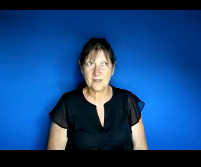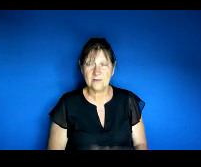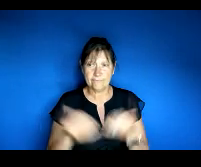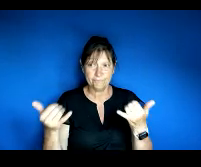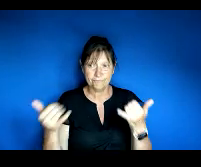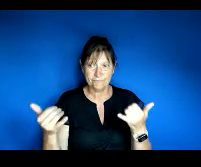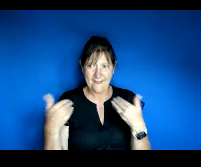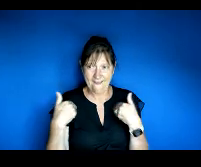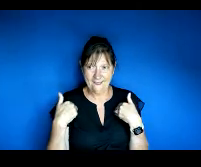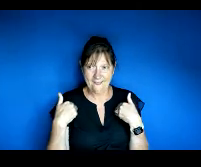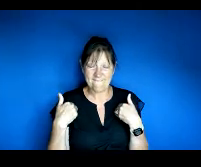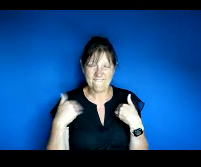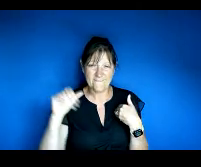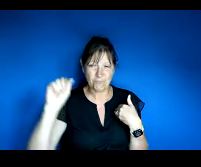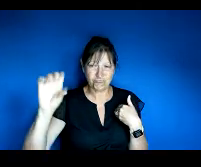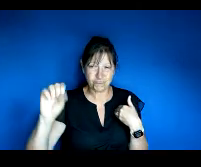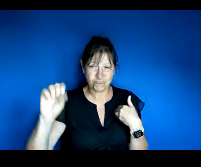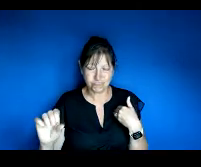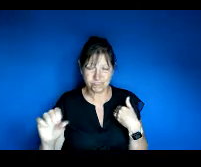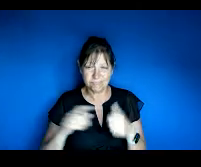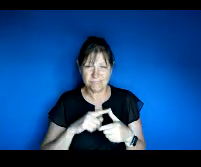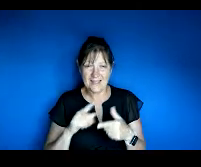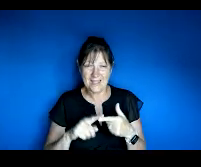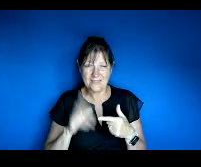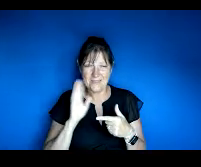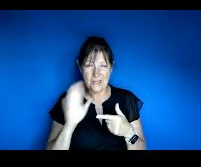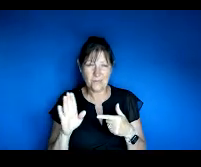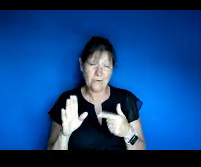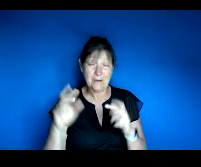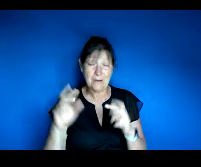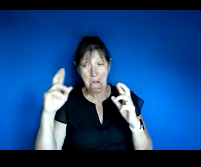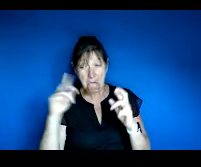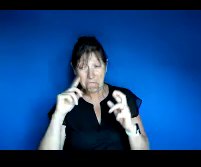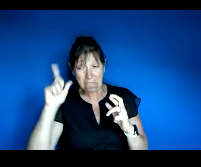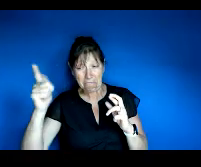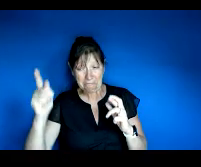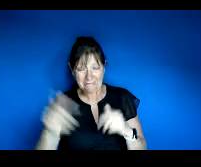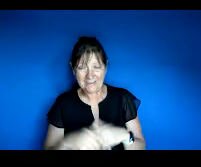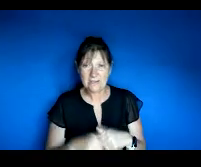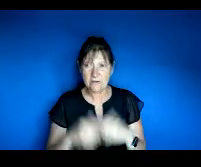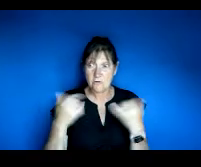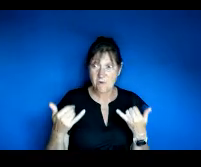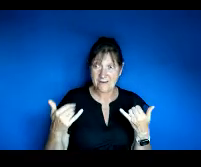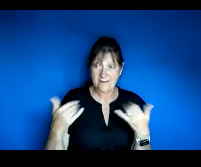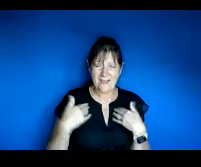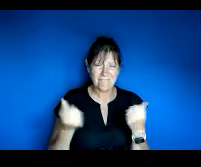and then some sort of hope for the future. So right now, there are a lot of resources available